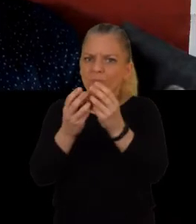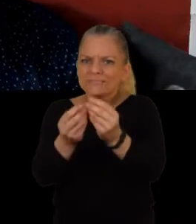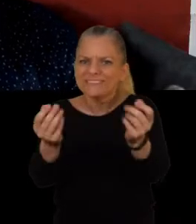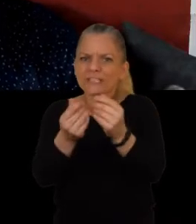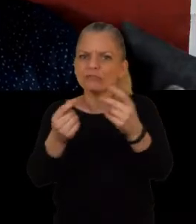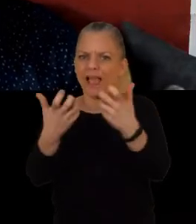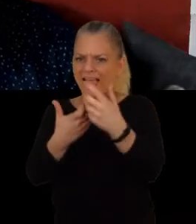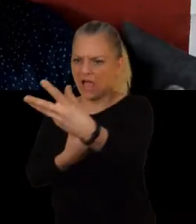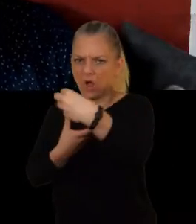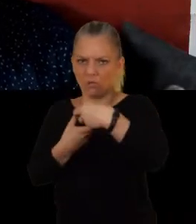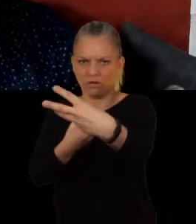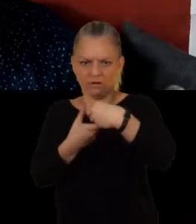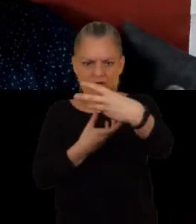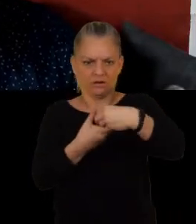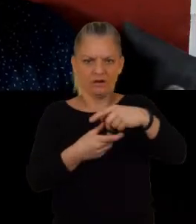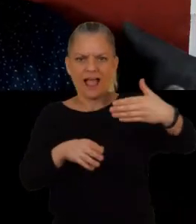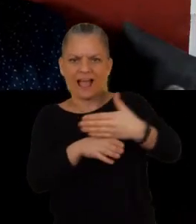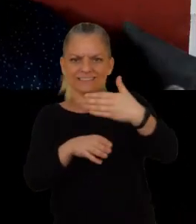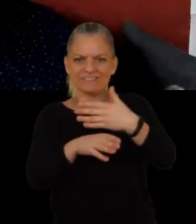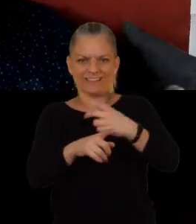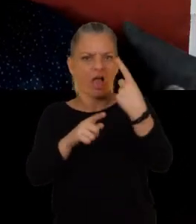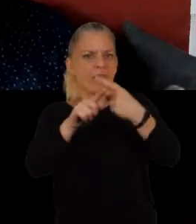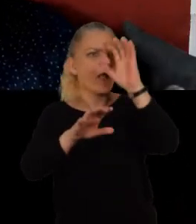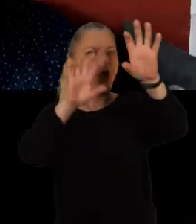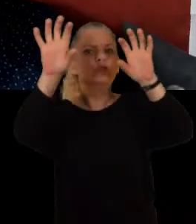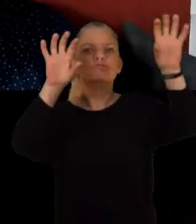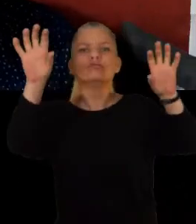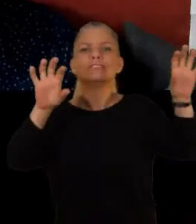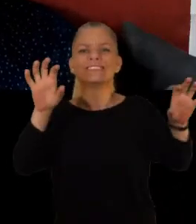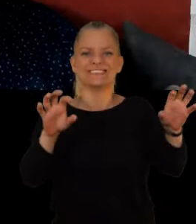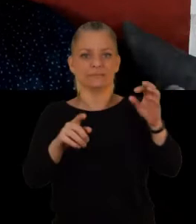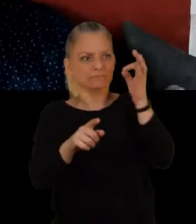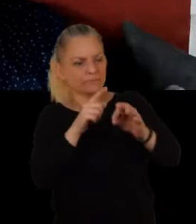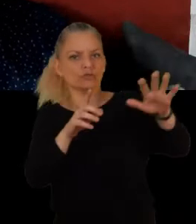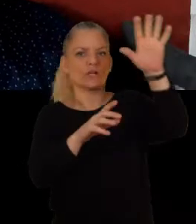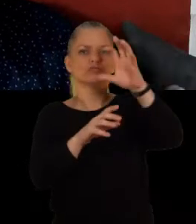materials and to kind of implement um activities in other countries especially English-speaking